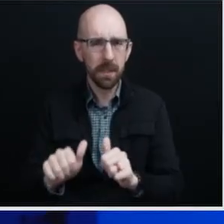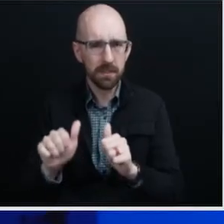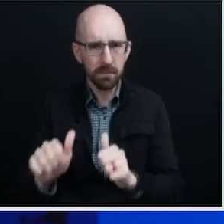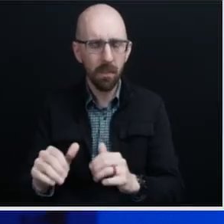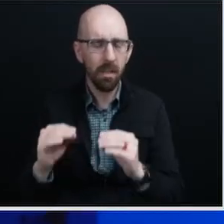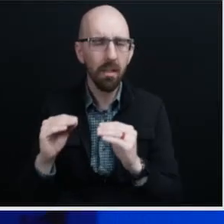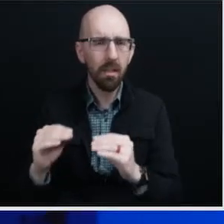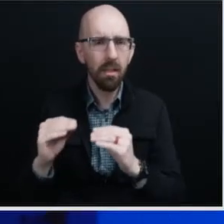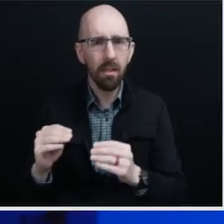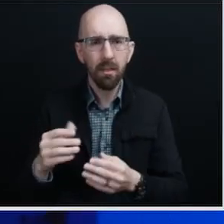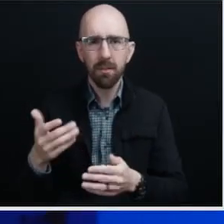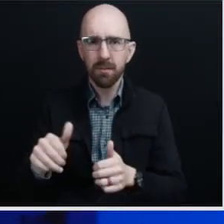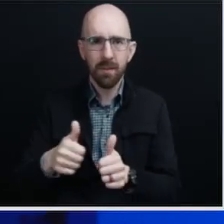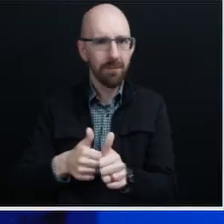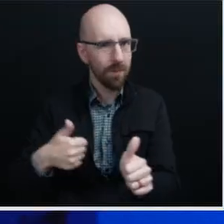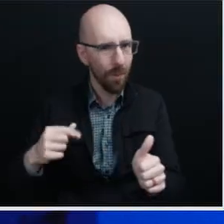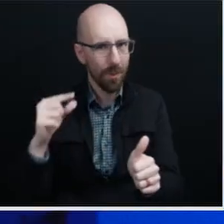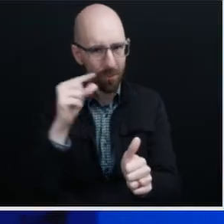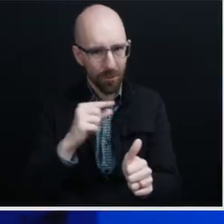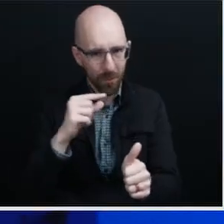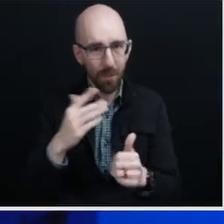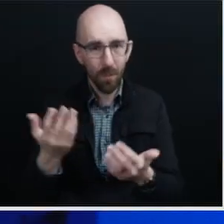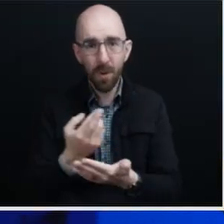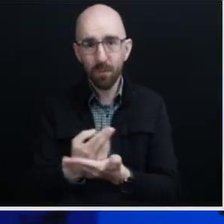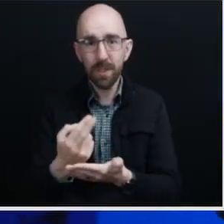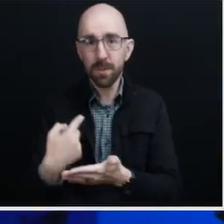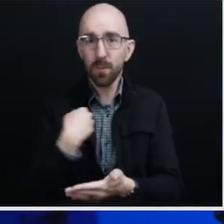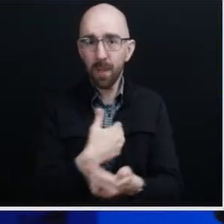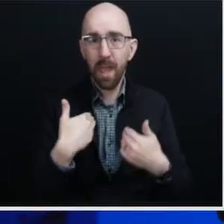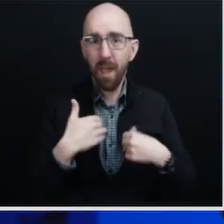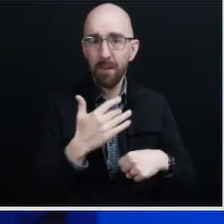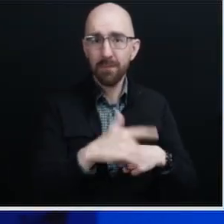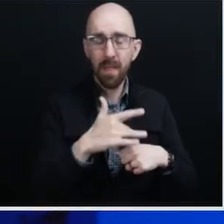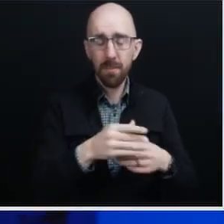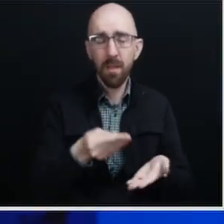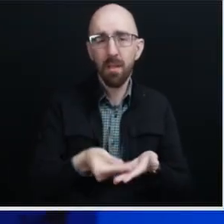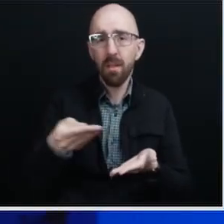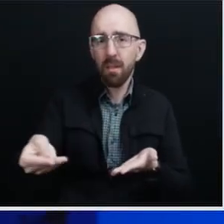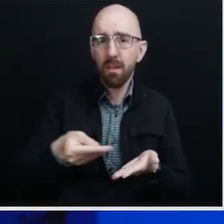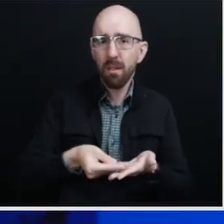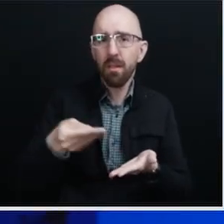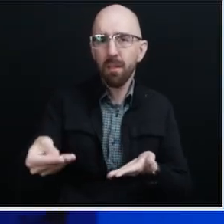off of Google. What resources do we have, you know, moving forward? And, you know, as we know,